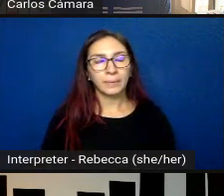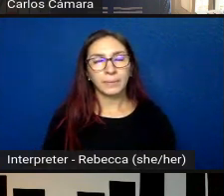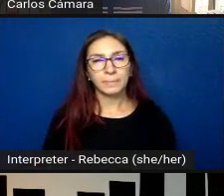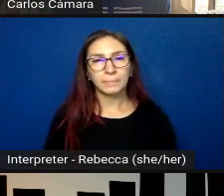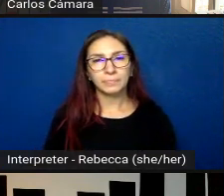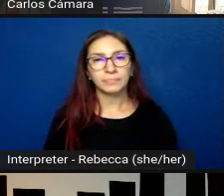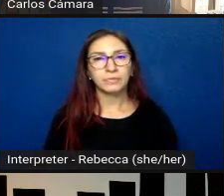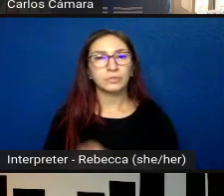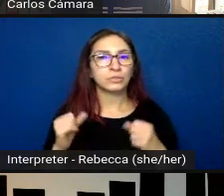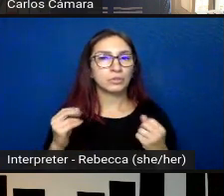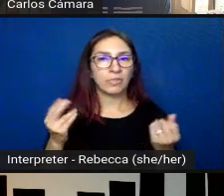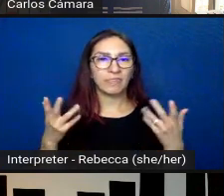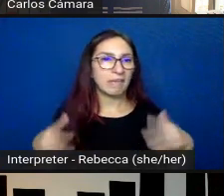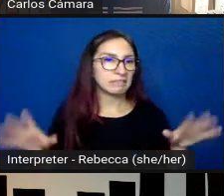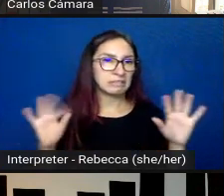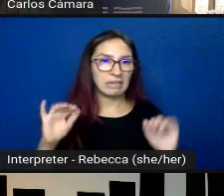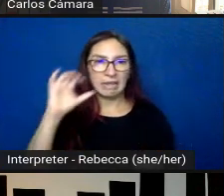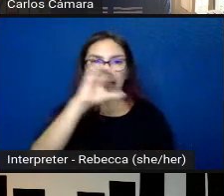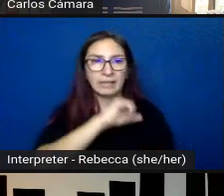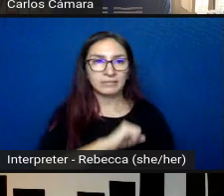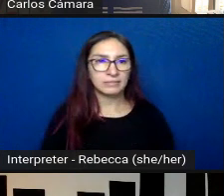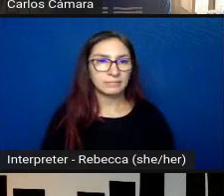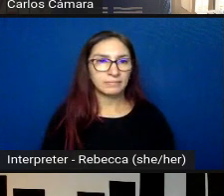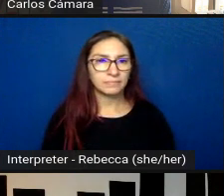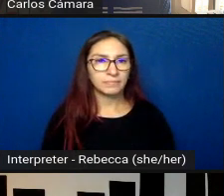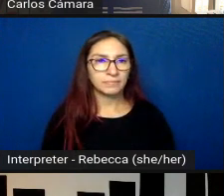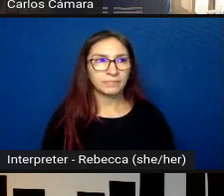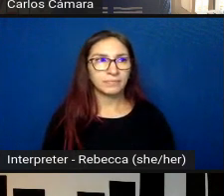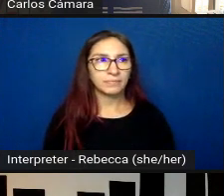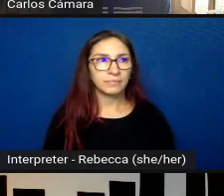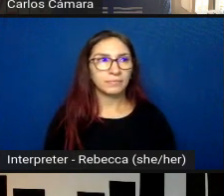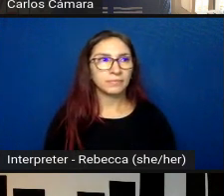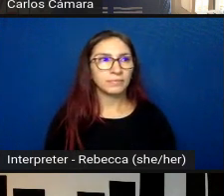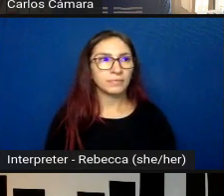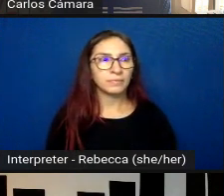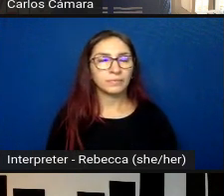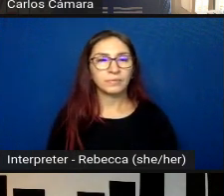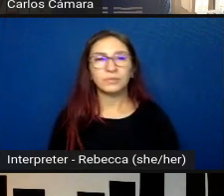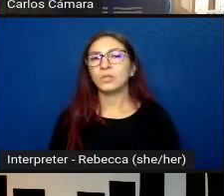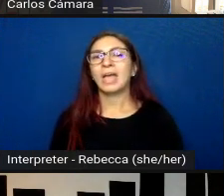That's it, I guess. That's great. I think Amber was curious whether it was a developer-focused tool